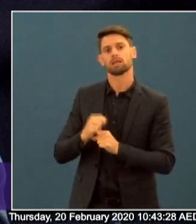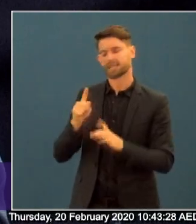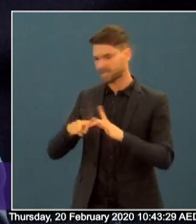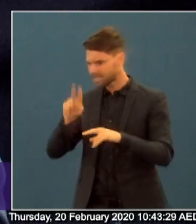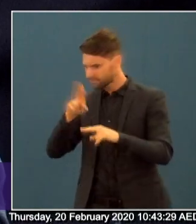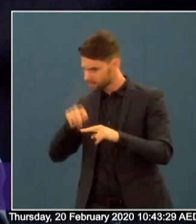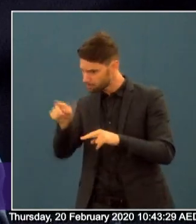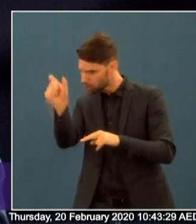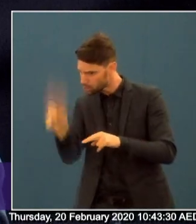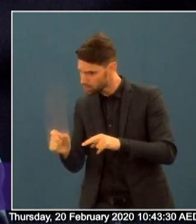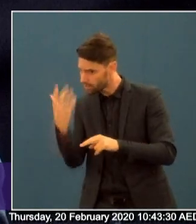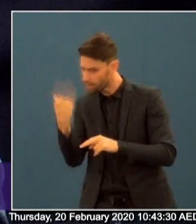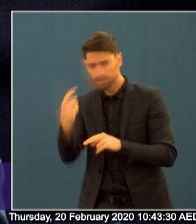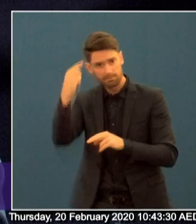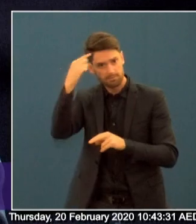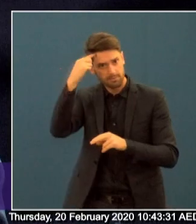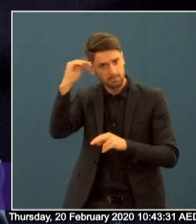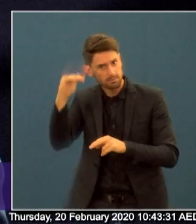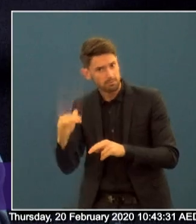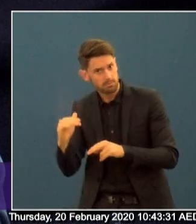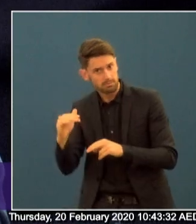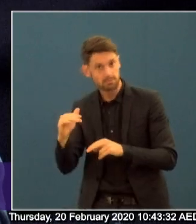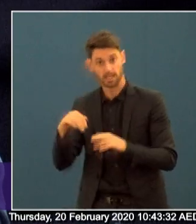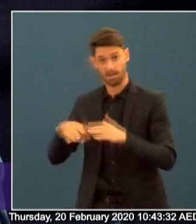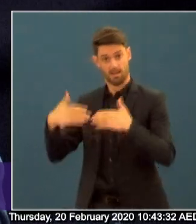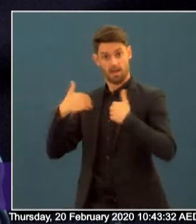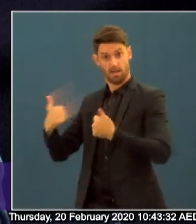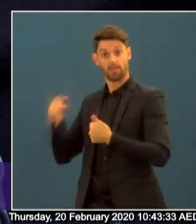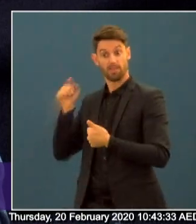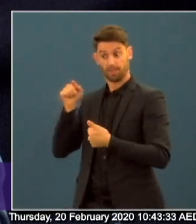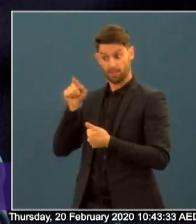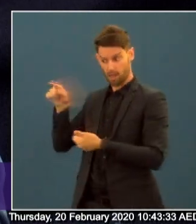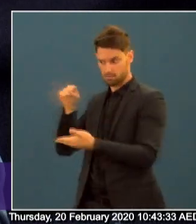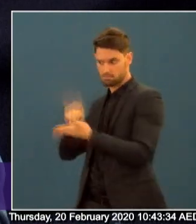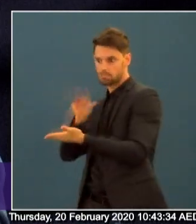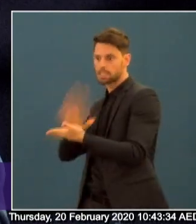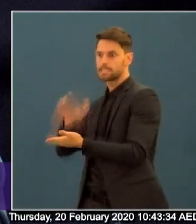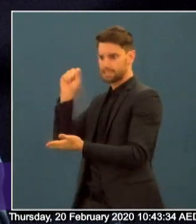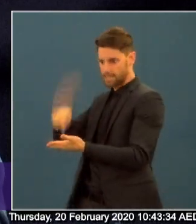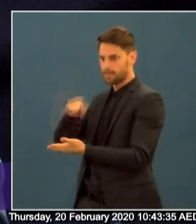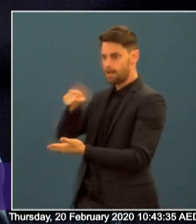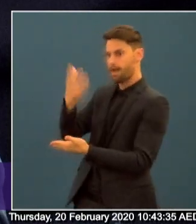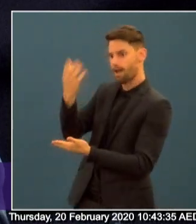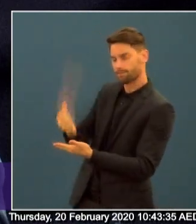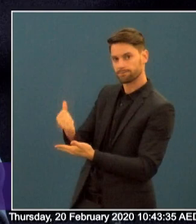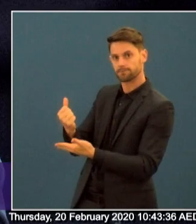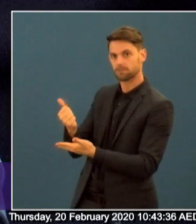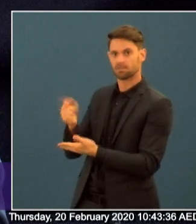intellectual disability in health datasets alone, we see very poor identification of those individuals within that system.